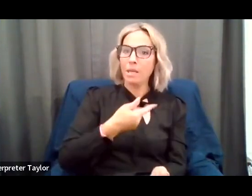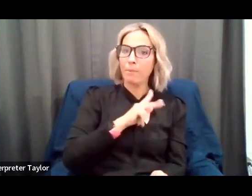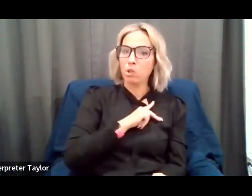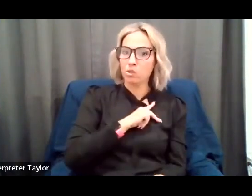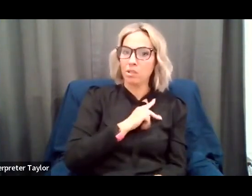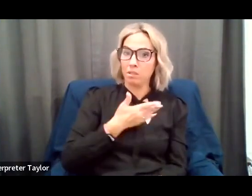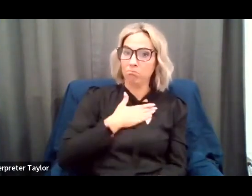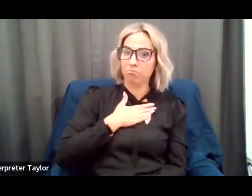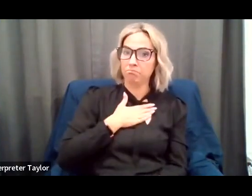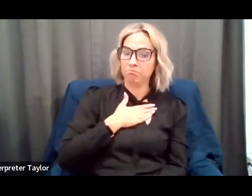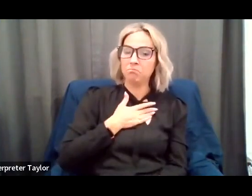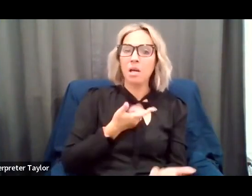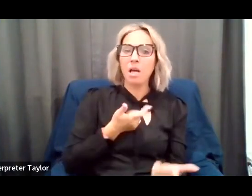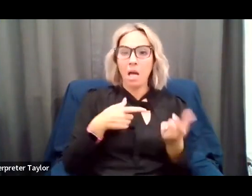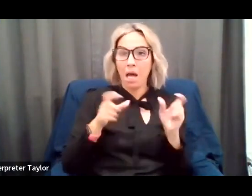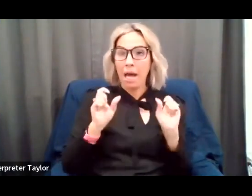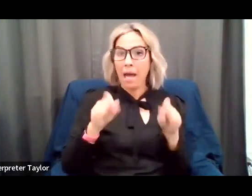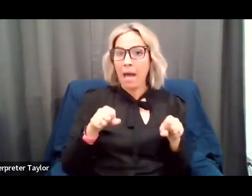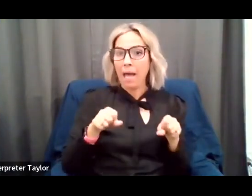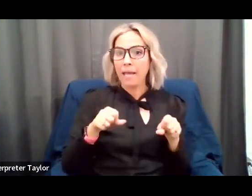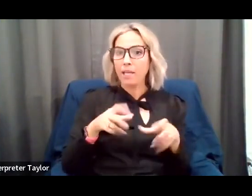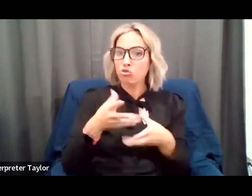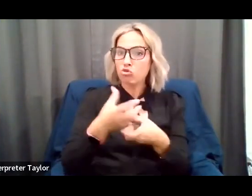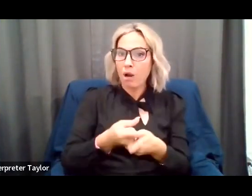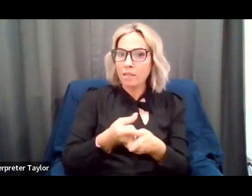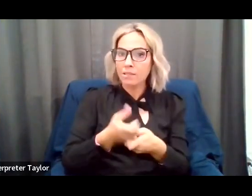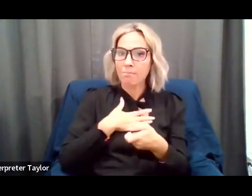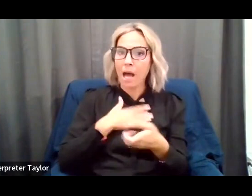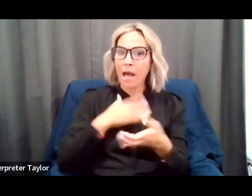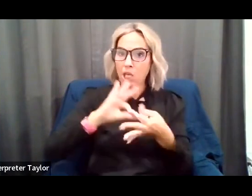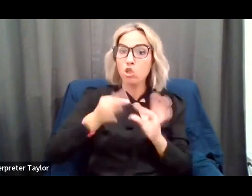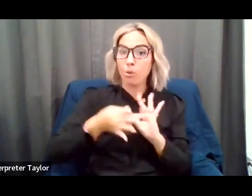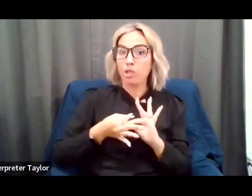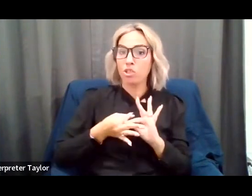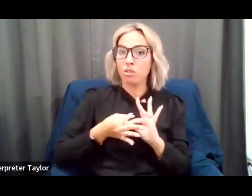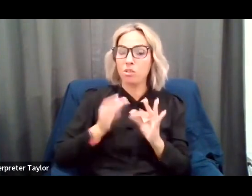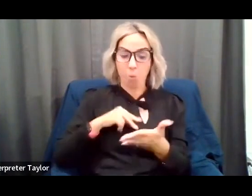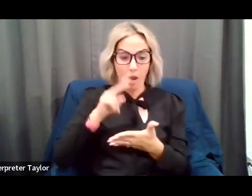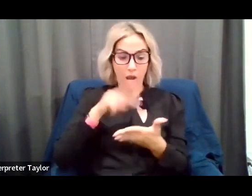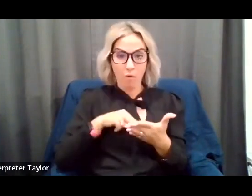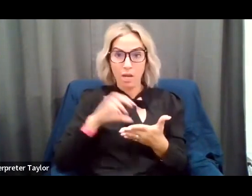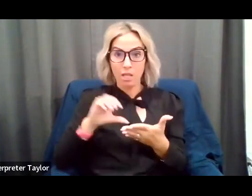I can- I-I can trust my interpretation. So I read the Collective Bargaining Agreement.